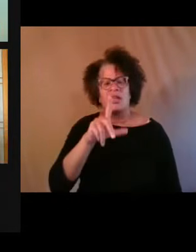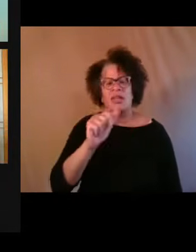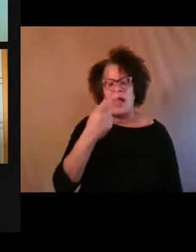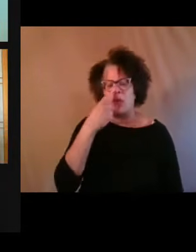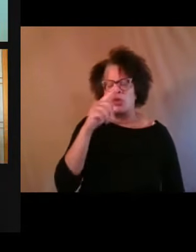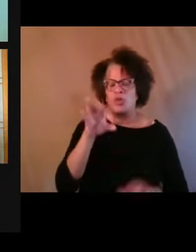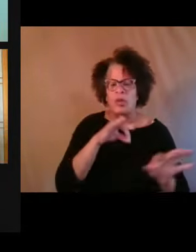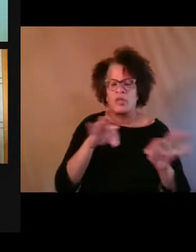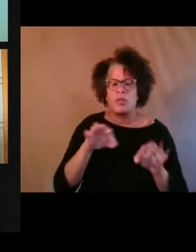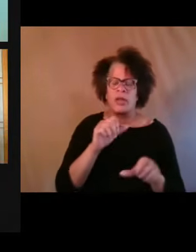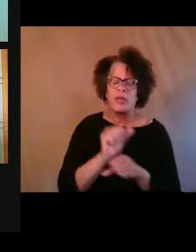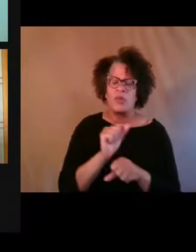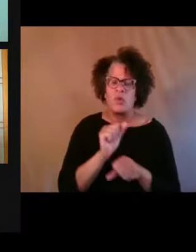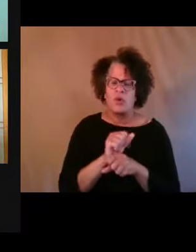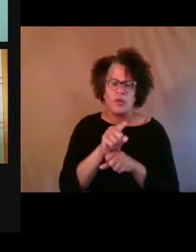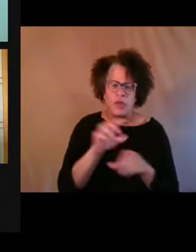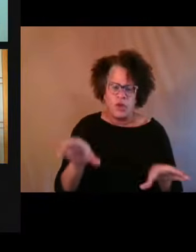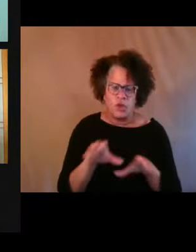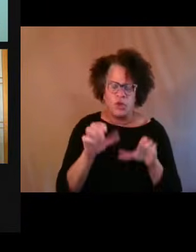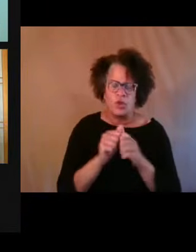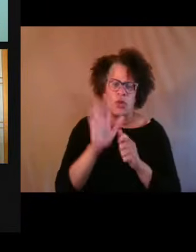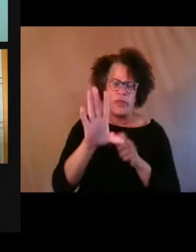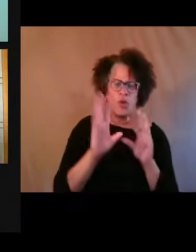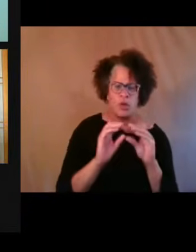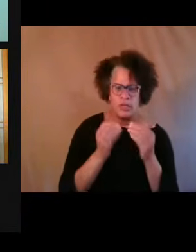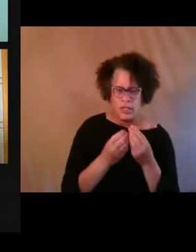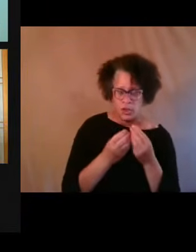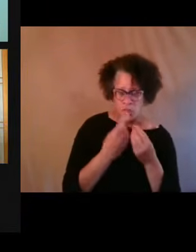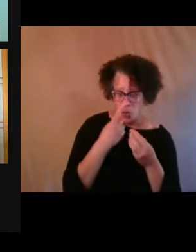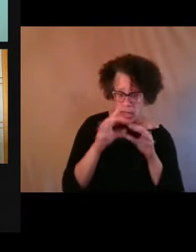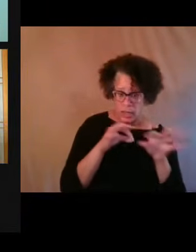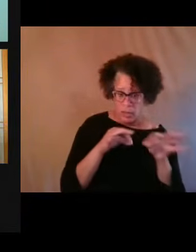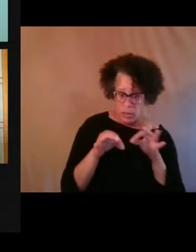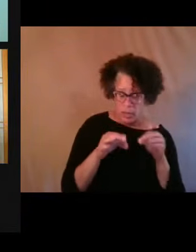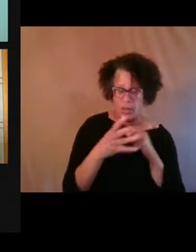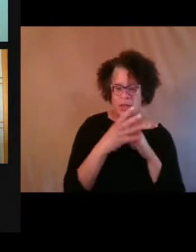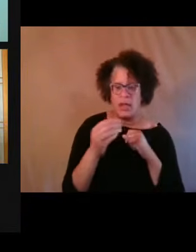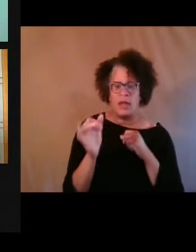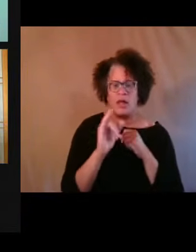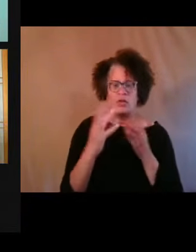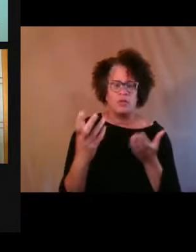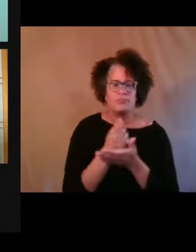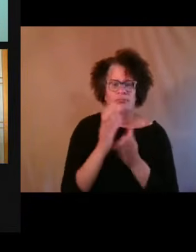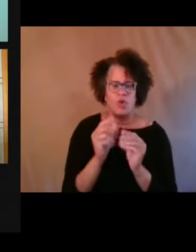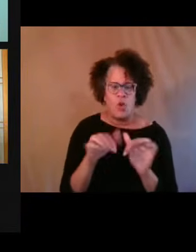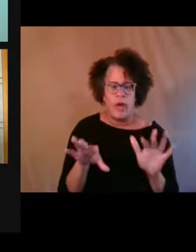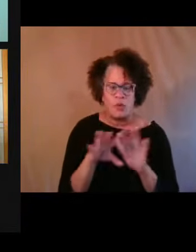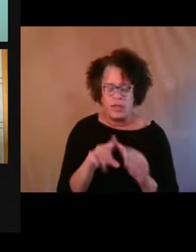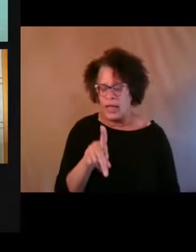that you're doing with your organization in acquiring land? Yeah.